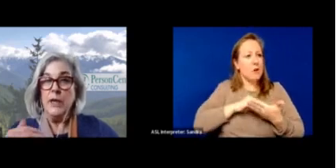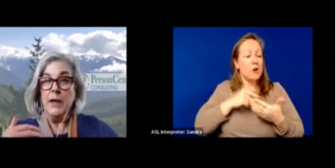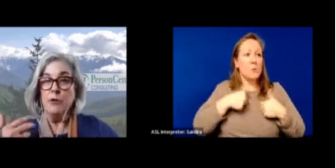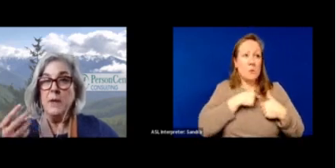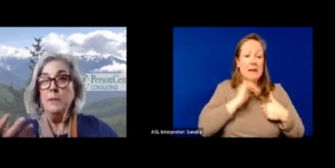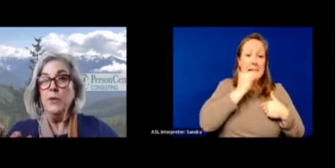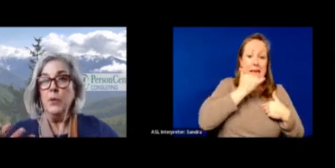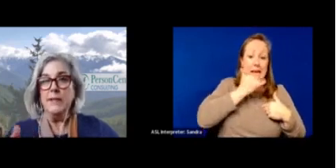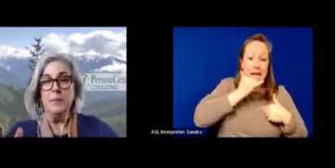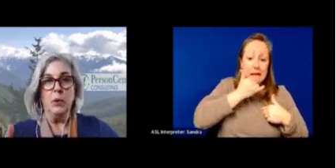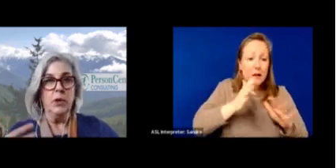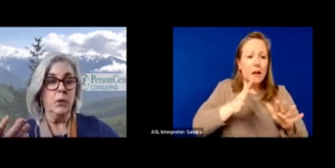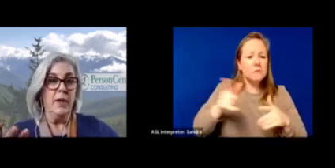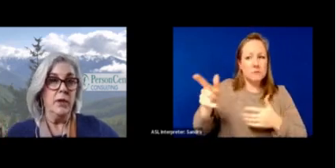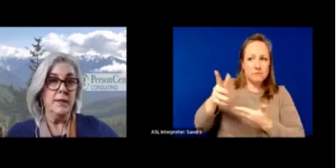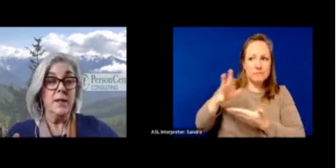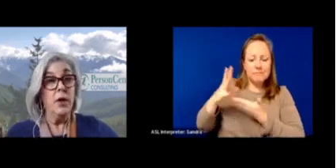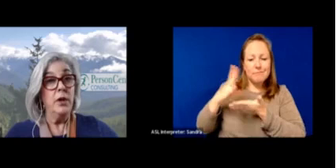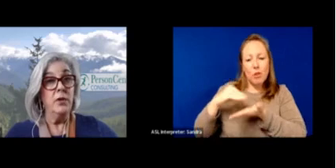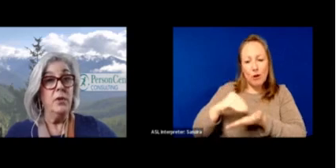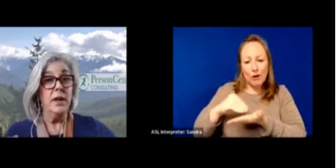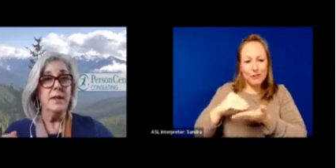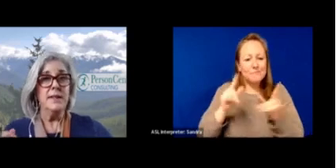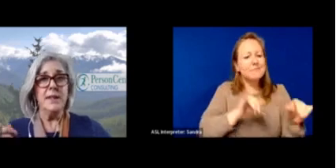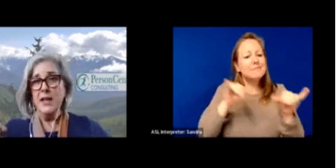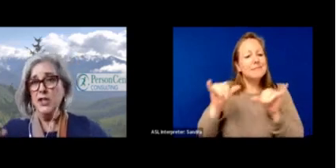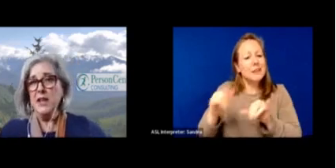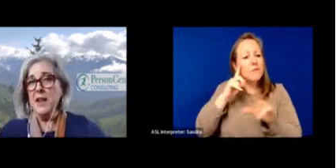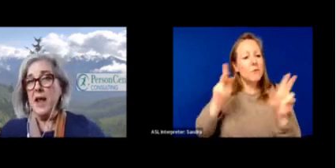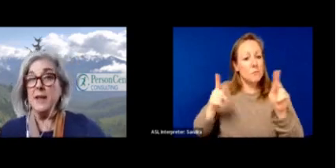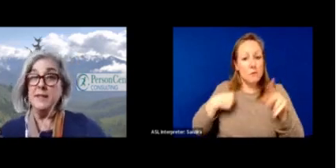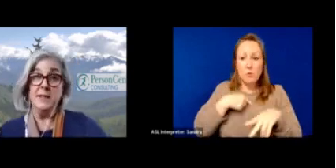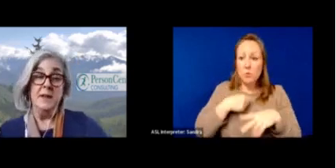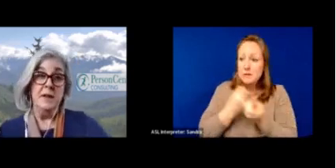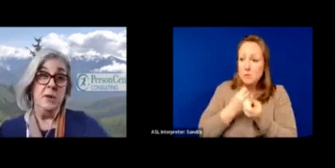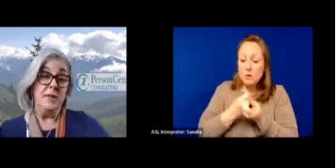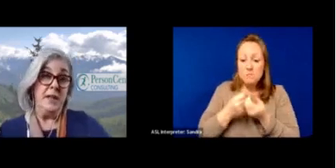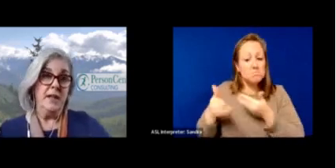with memory loss, people with traumatic brain injuries or brain injury, who have different